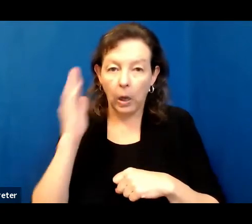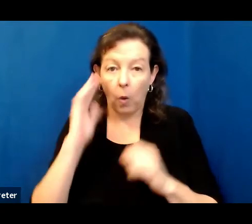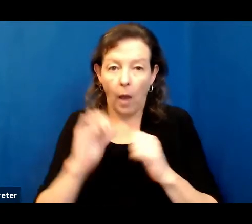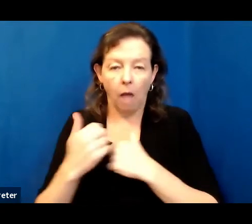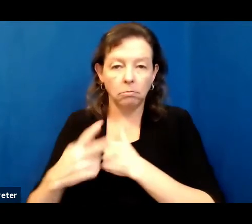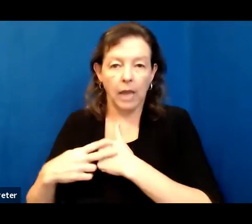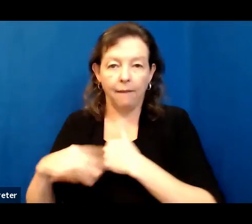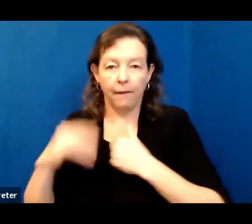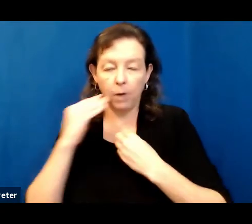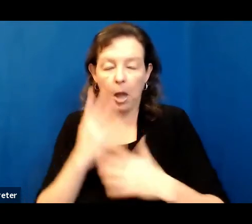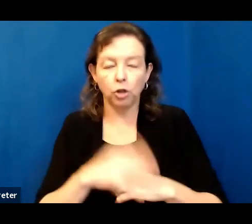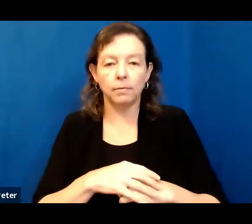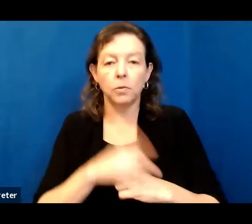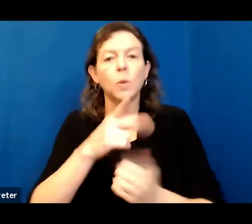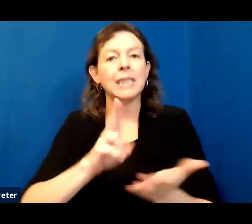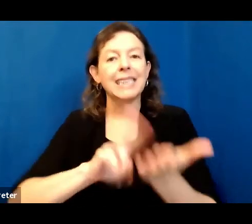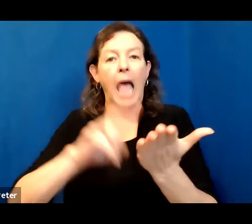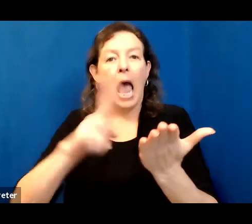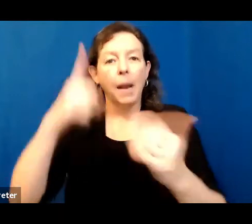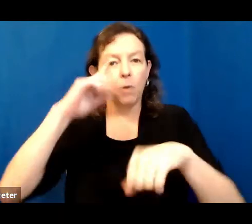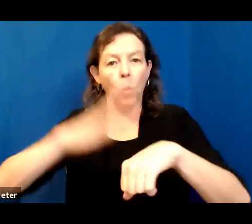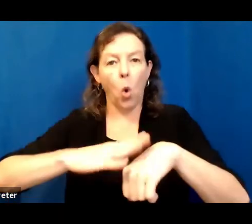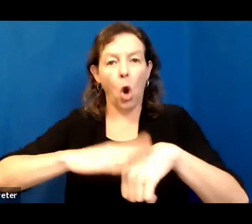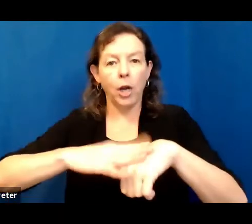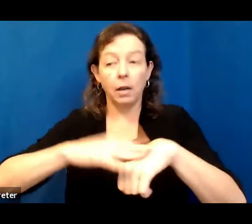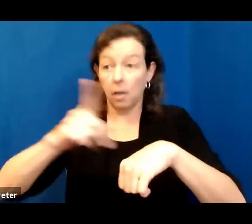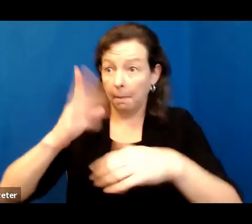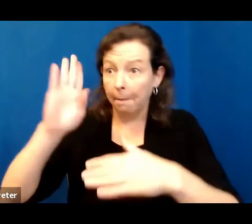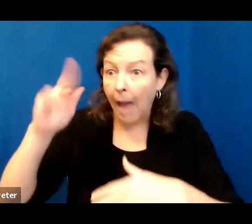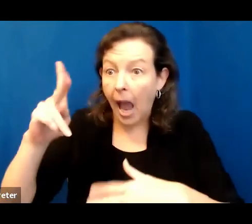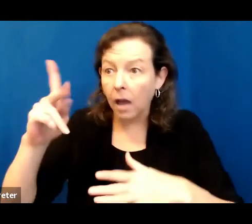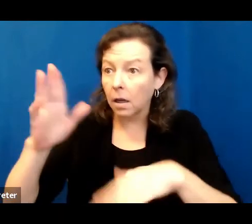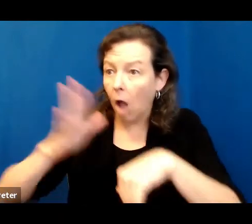Sign up for alerts from your financial institutions or credit card accounts.